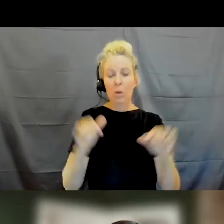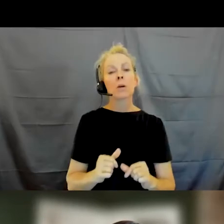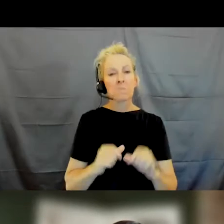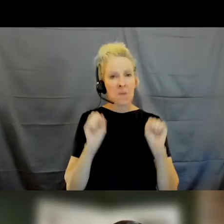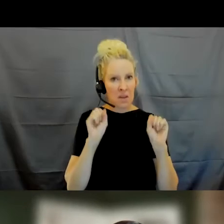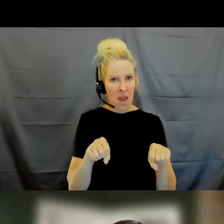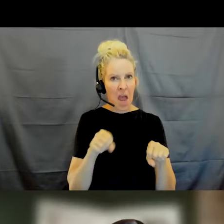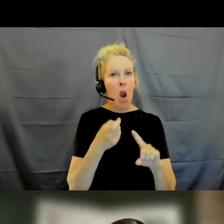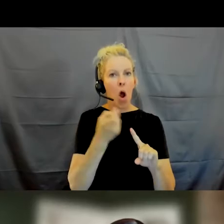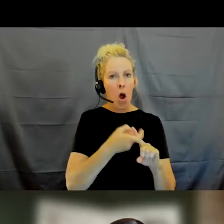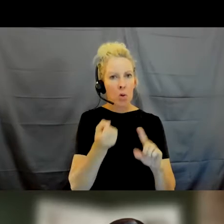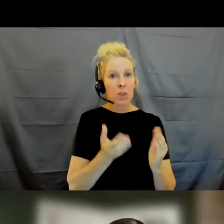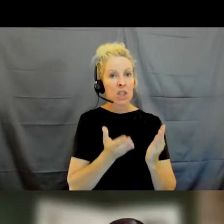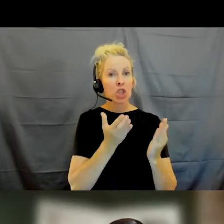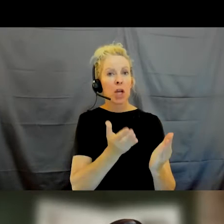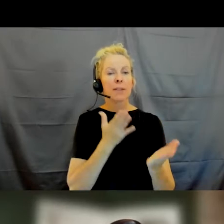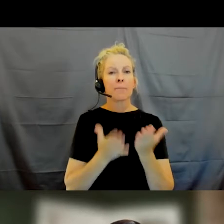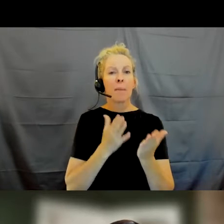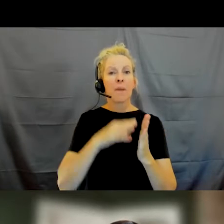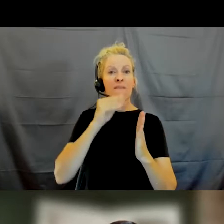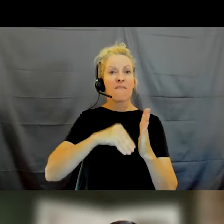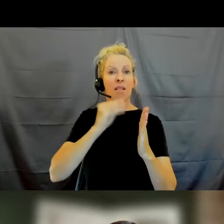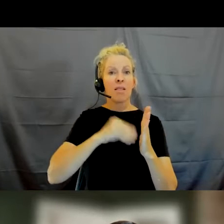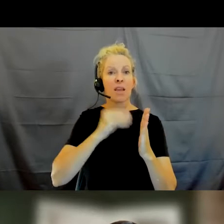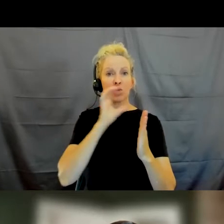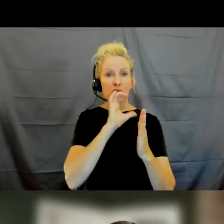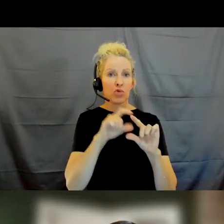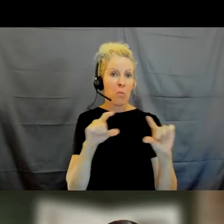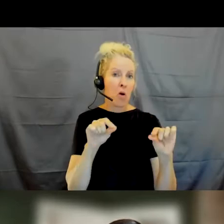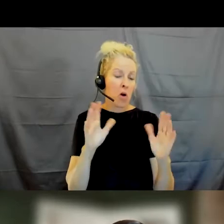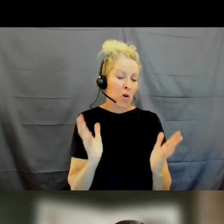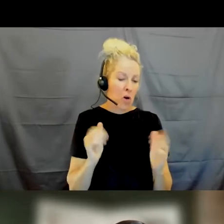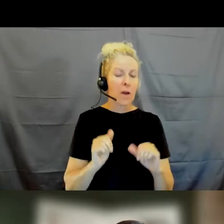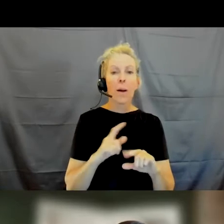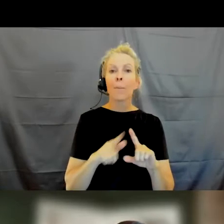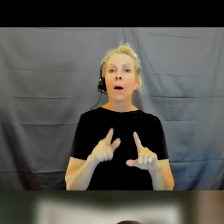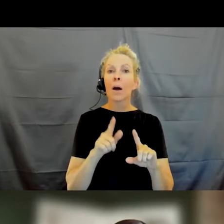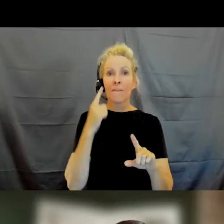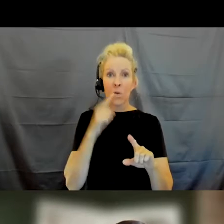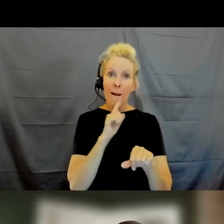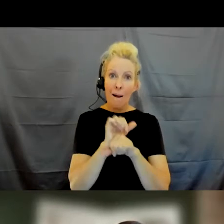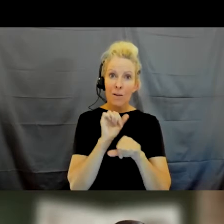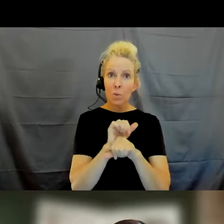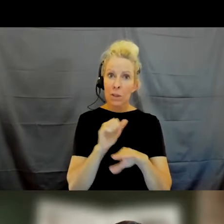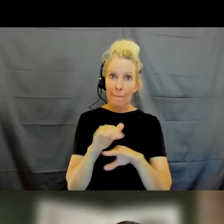it might fill in the search bar. But to really submit that and make that choice there should be